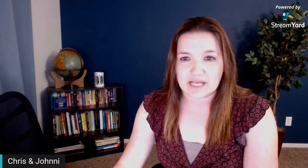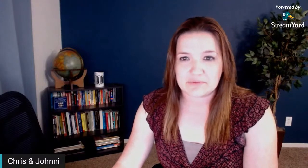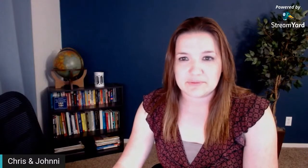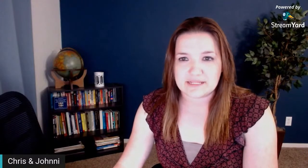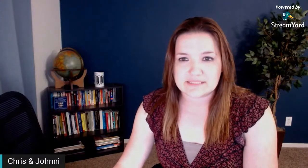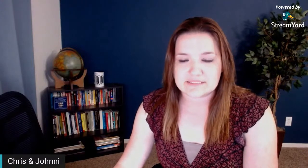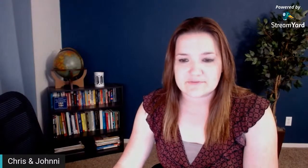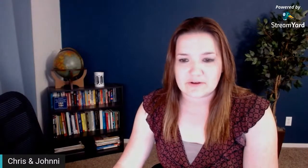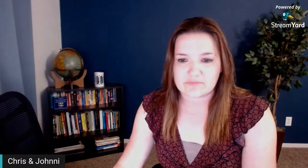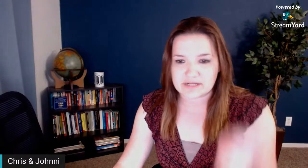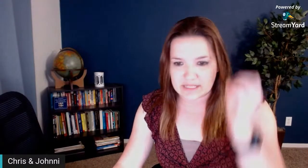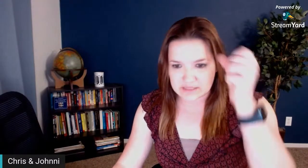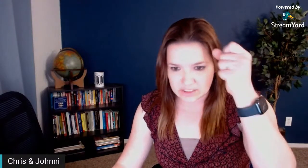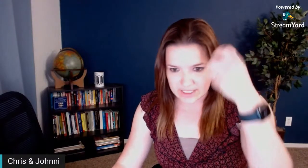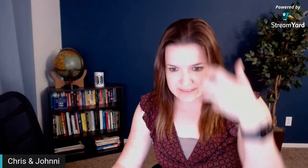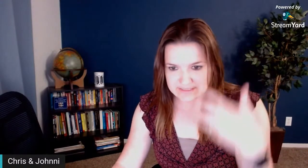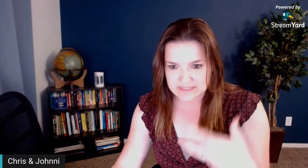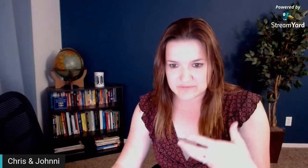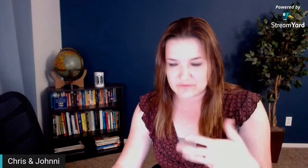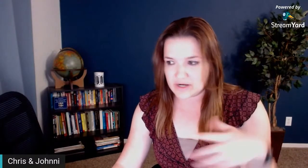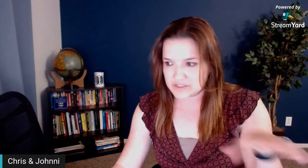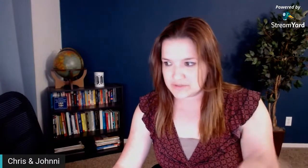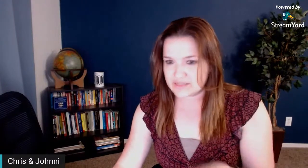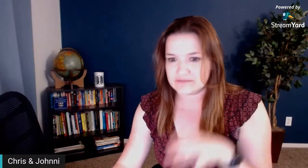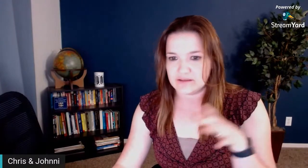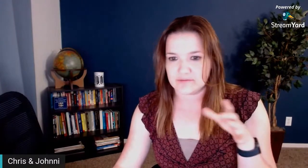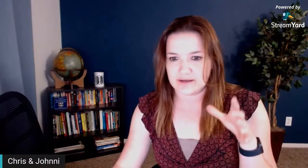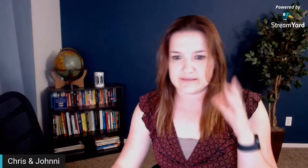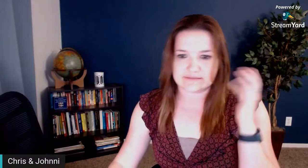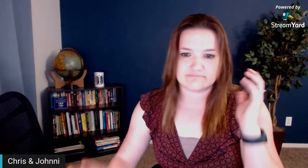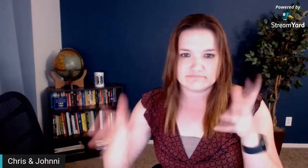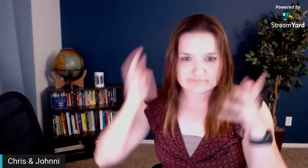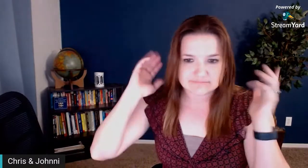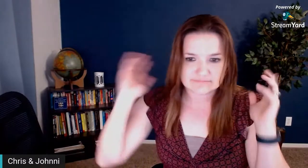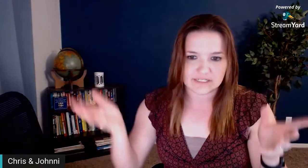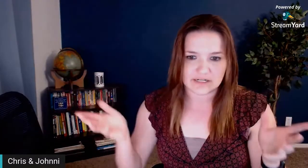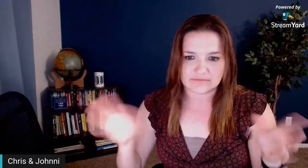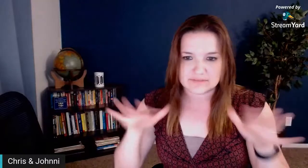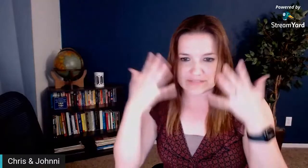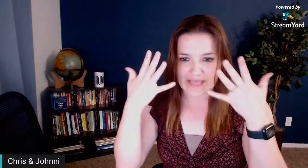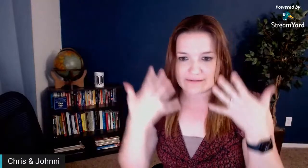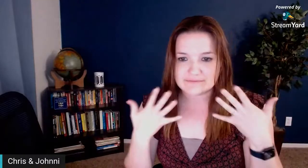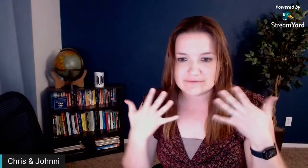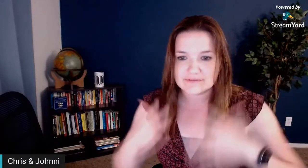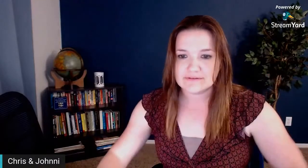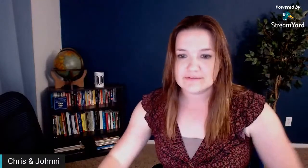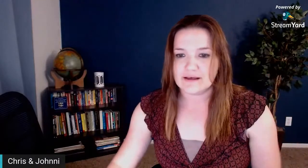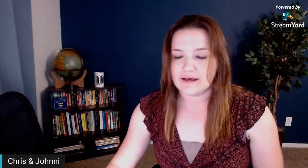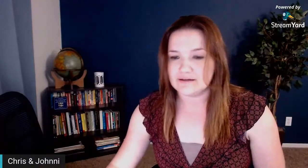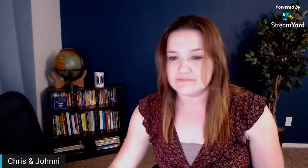couple minutes for everybody to get their yeses in before i do it otherwise you know so sad um